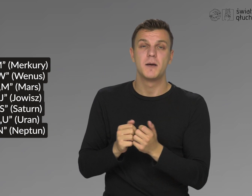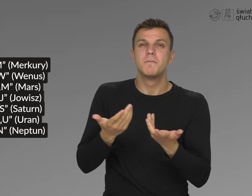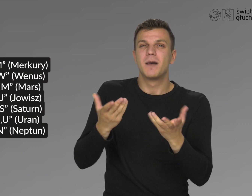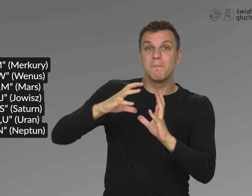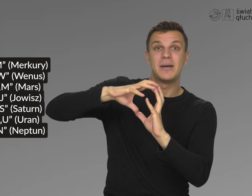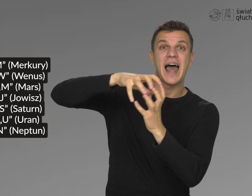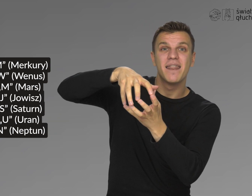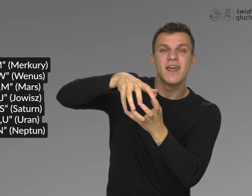So you can sign PLANET,